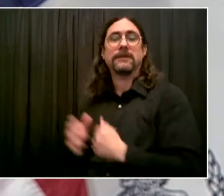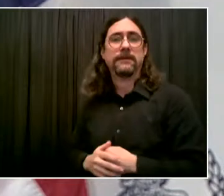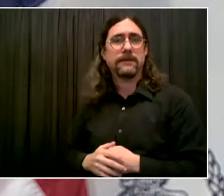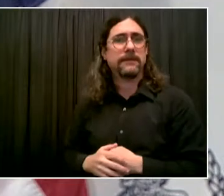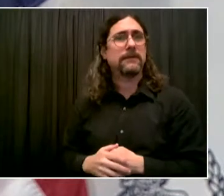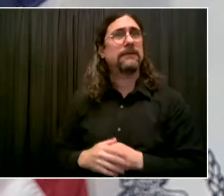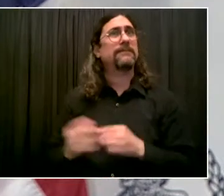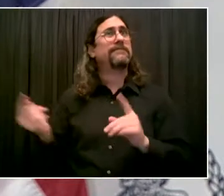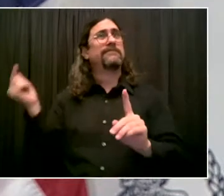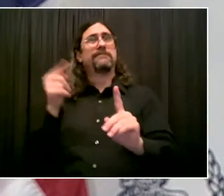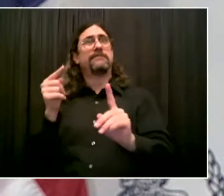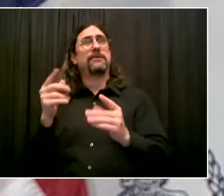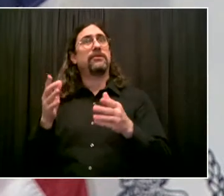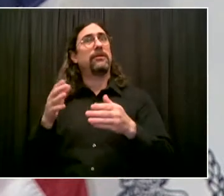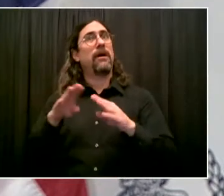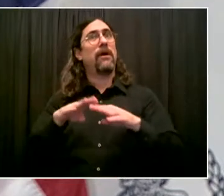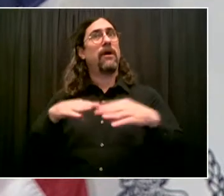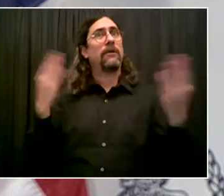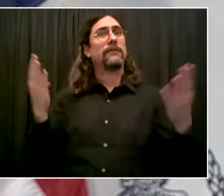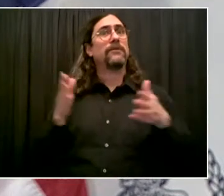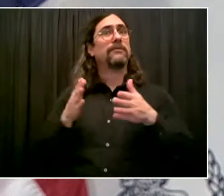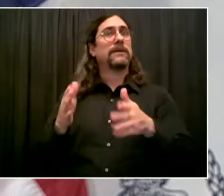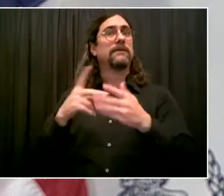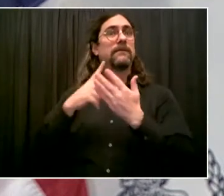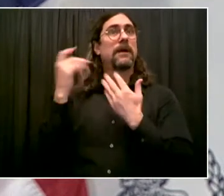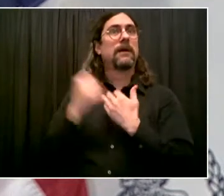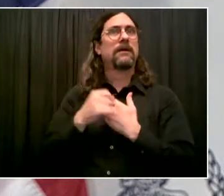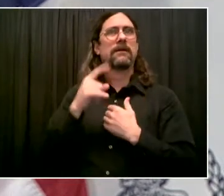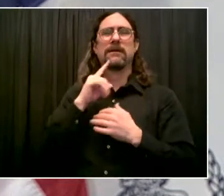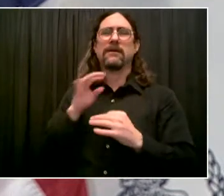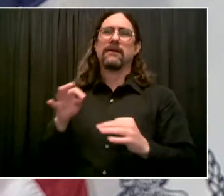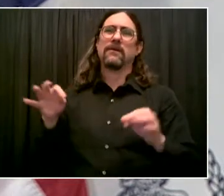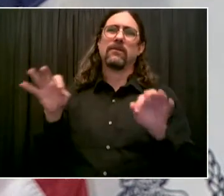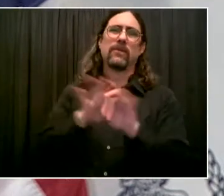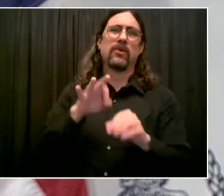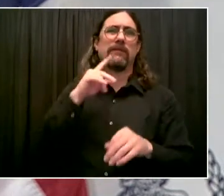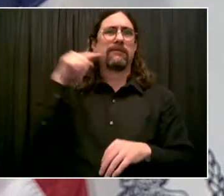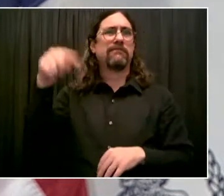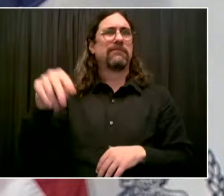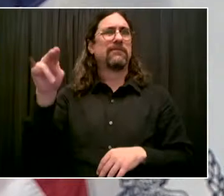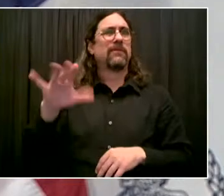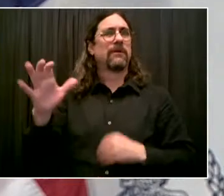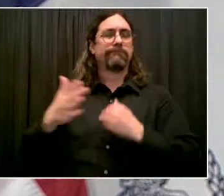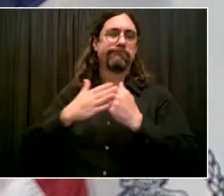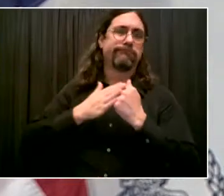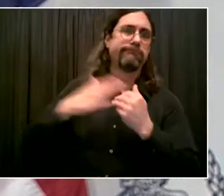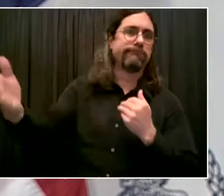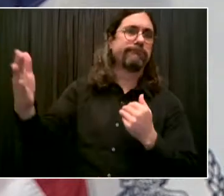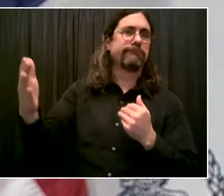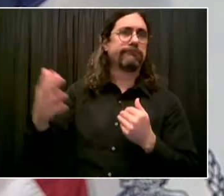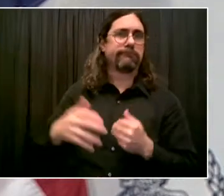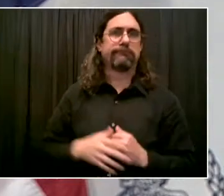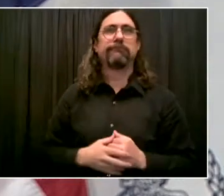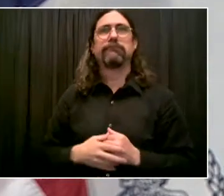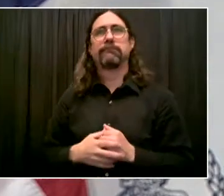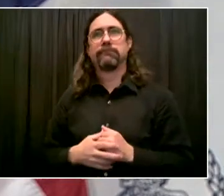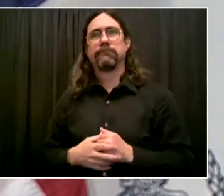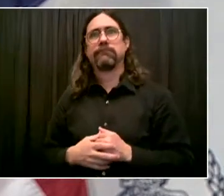OONF EEW YORK CITY. IN SOME CASES